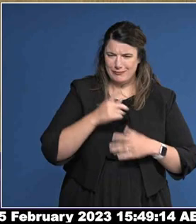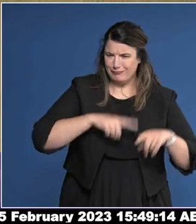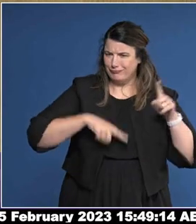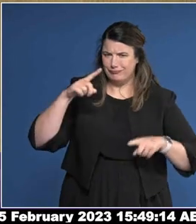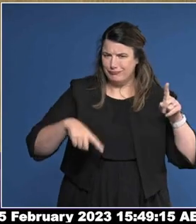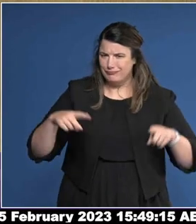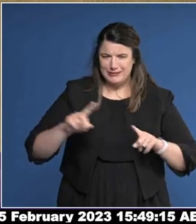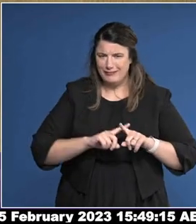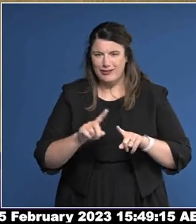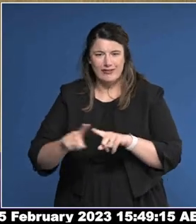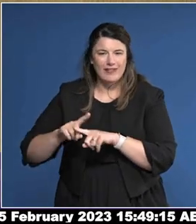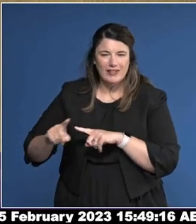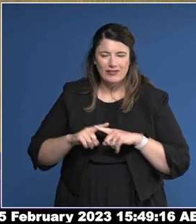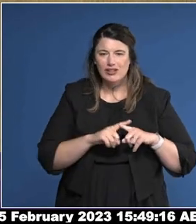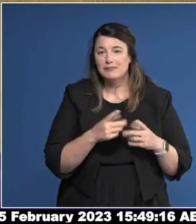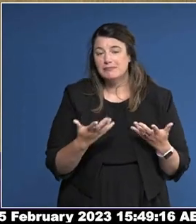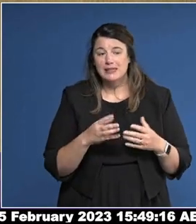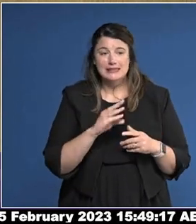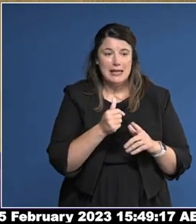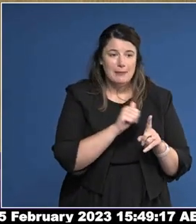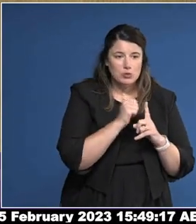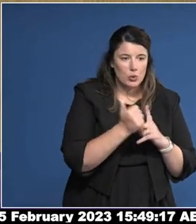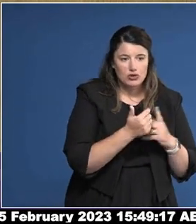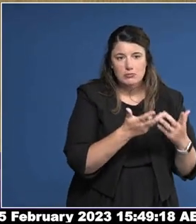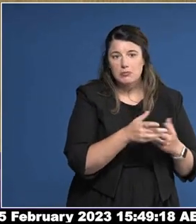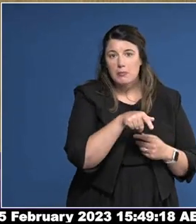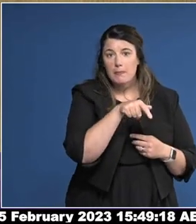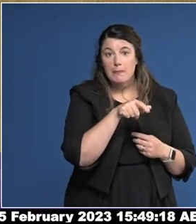As I said, there might be circumstances where somebody has been in a service for